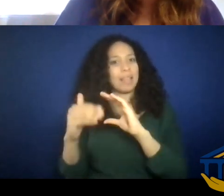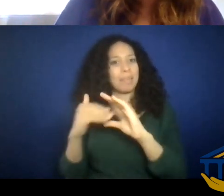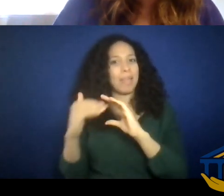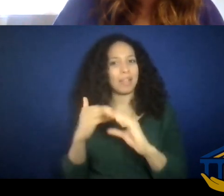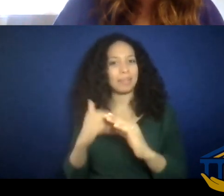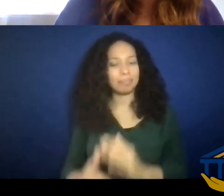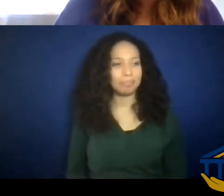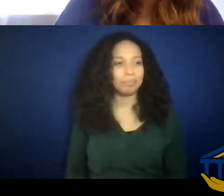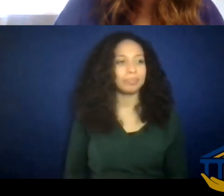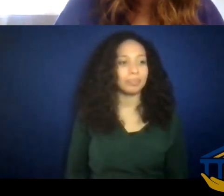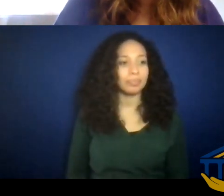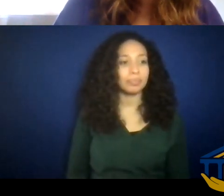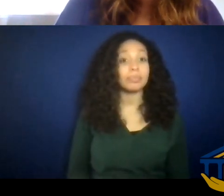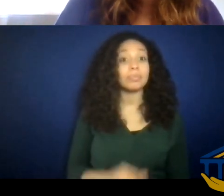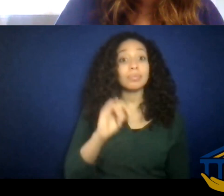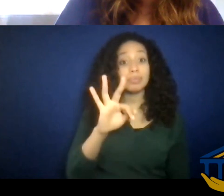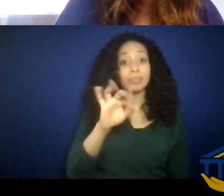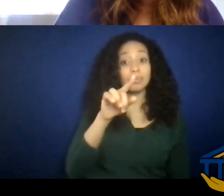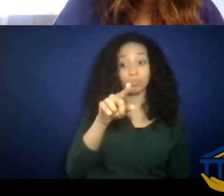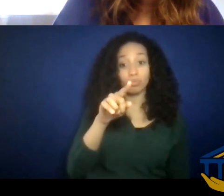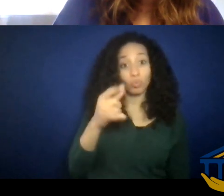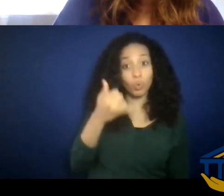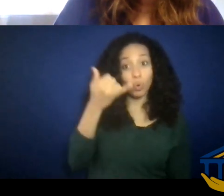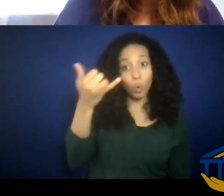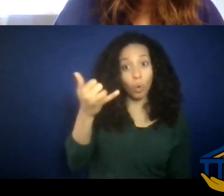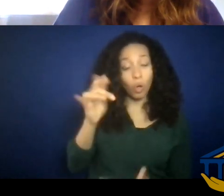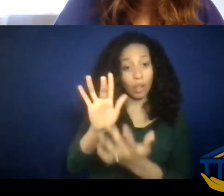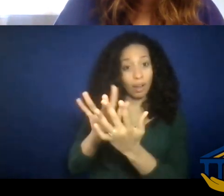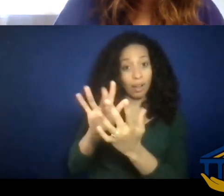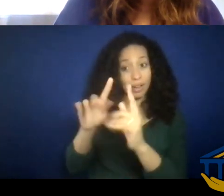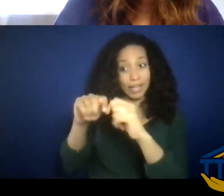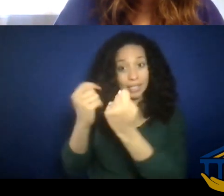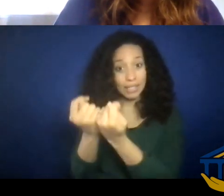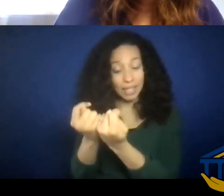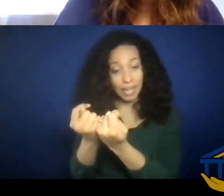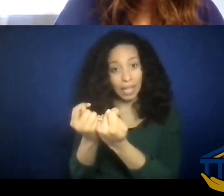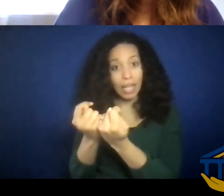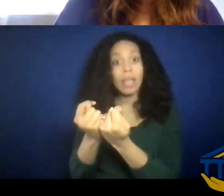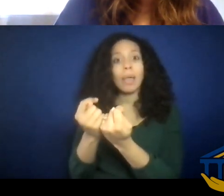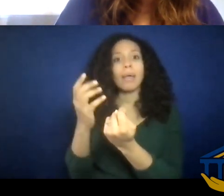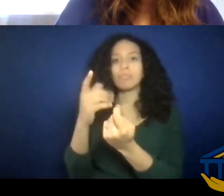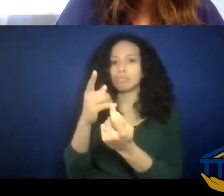a phone call with anyone from the team, follow up with a quick summary email. As I mentioned before,